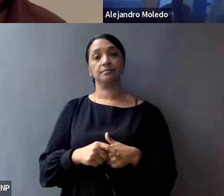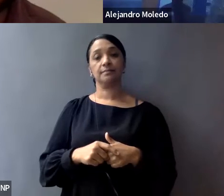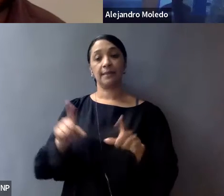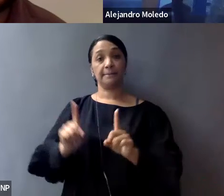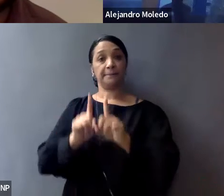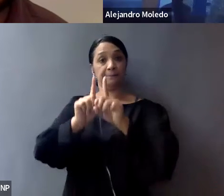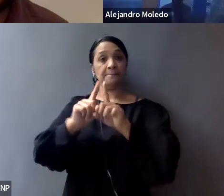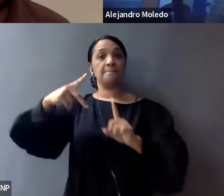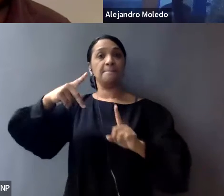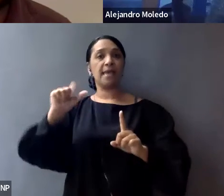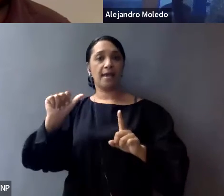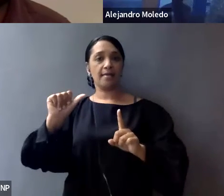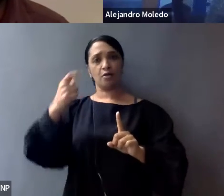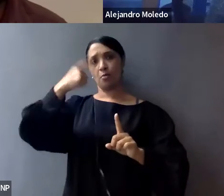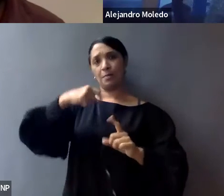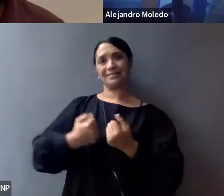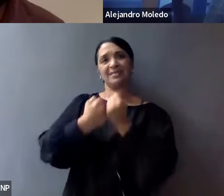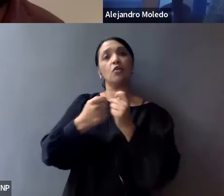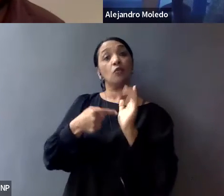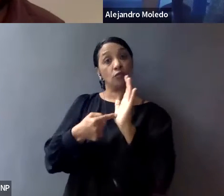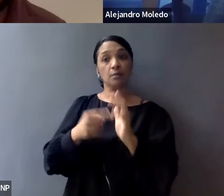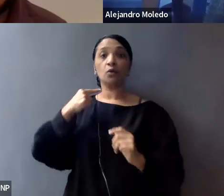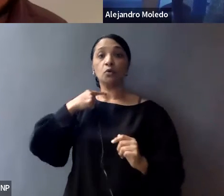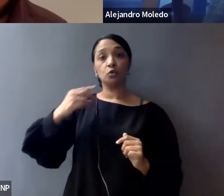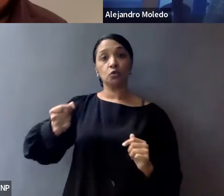if it includes dogs accompanying a person in a wheelchair.